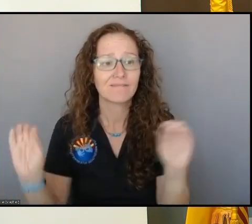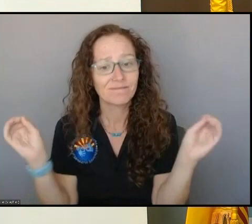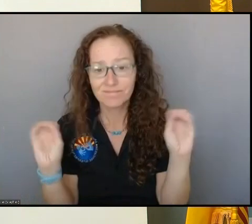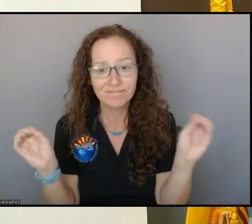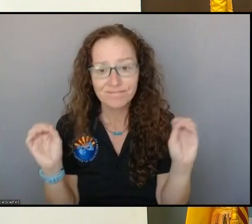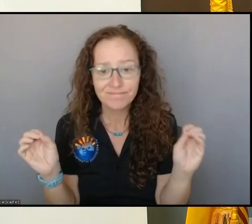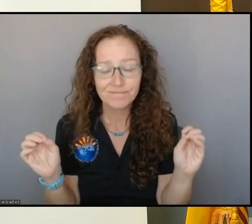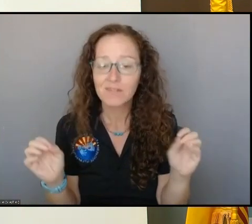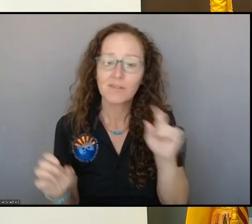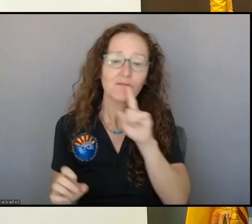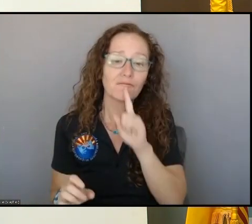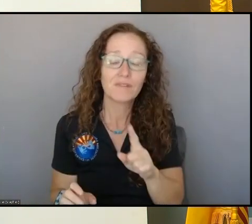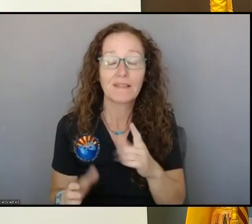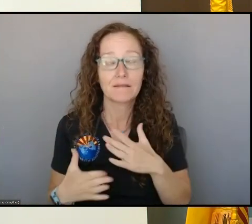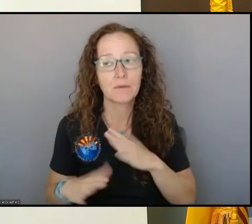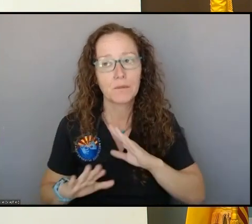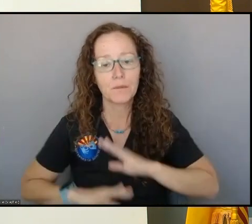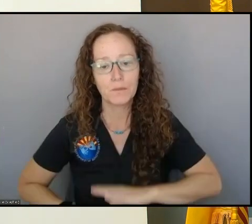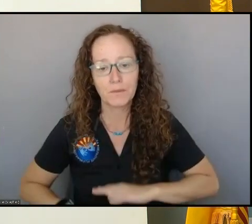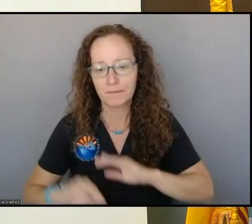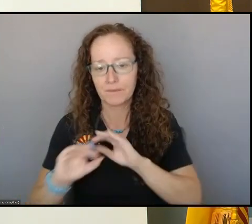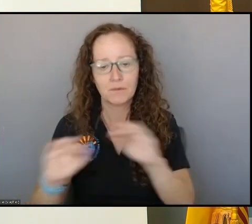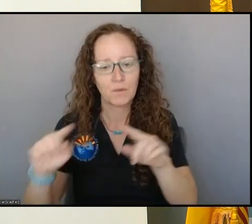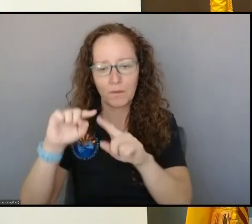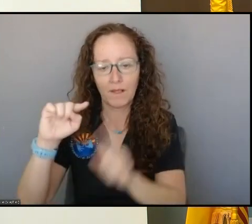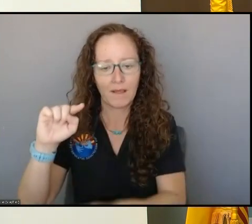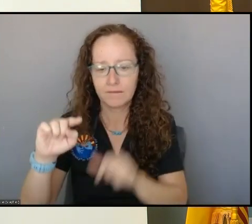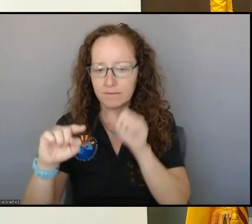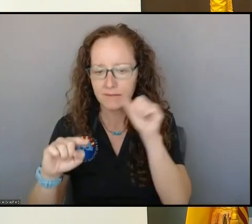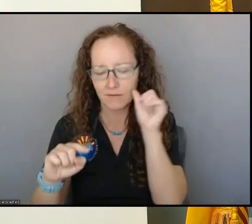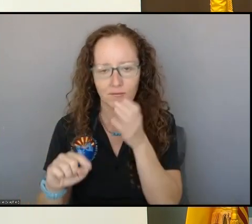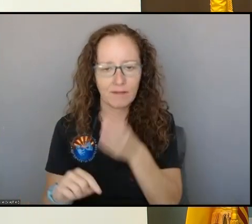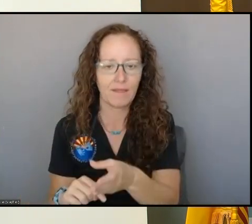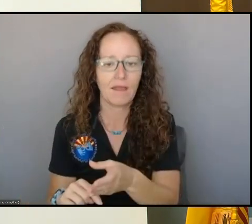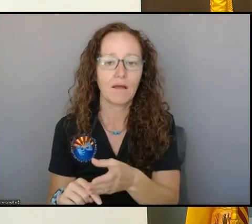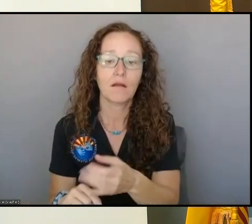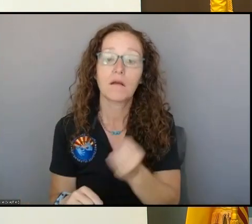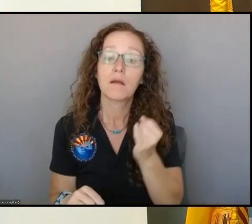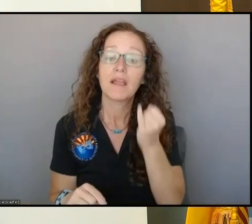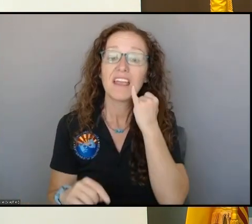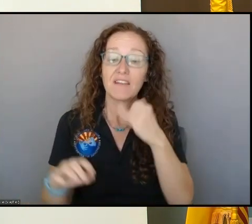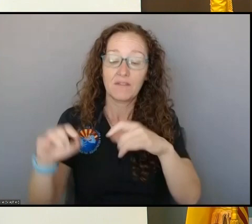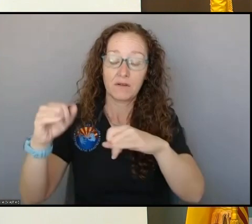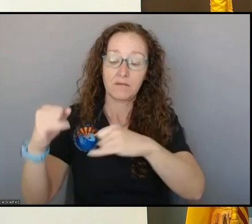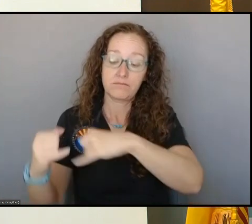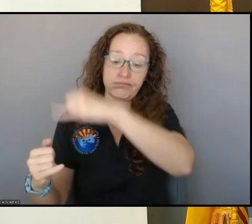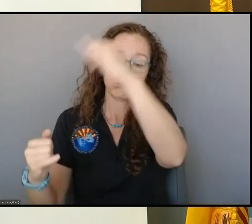course if we would've got some of this heavier rain fall over the fire, that burn scar, you know, we're really prone now to flash